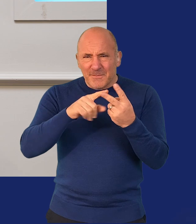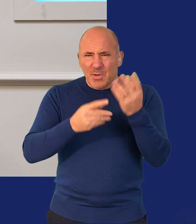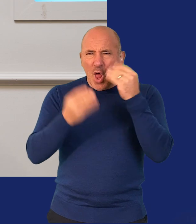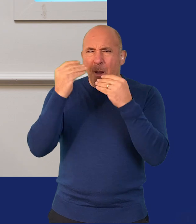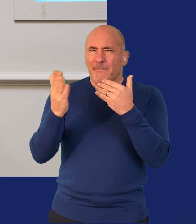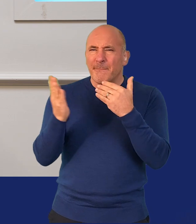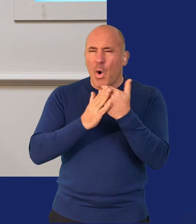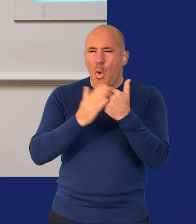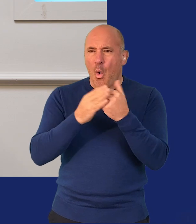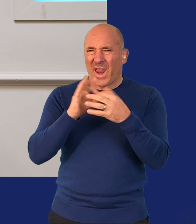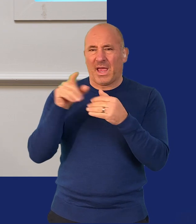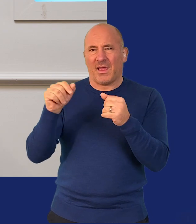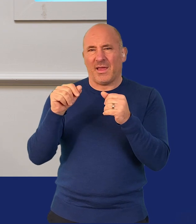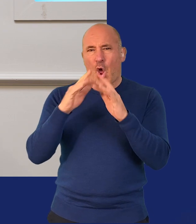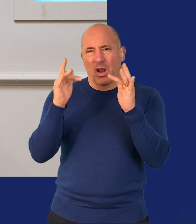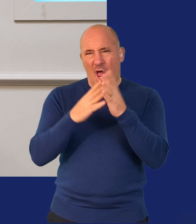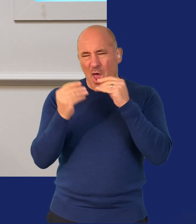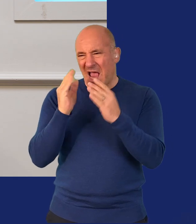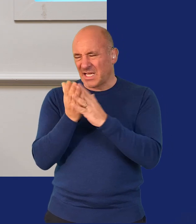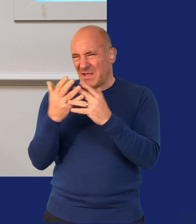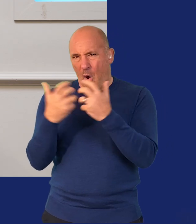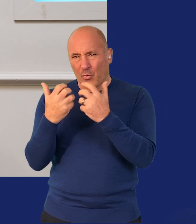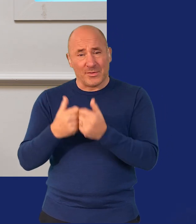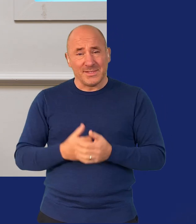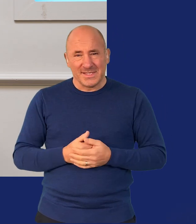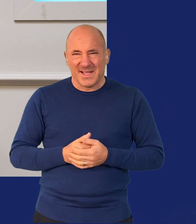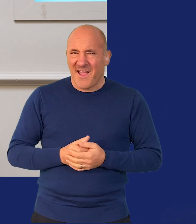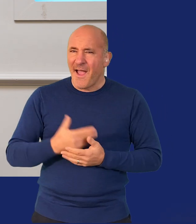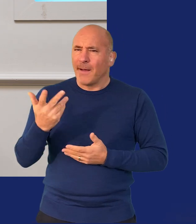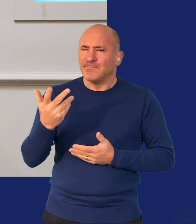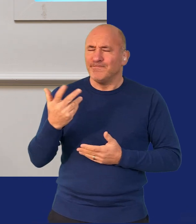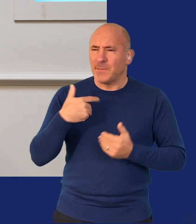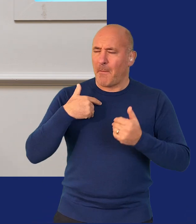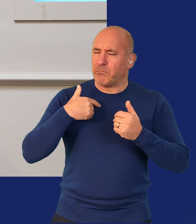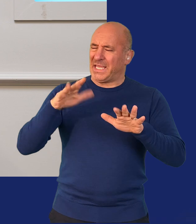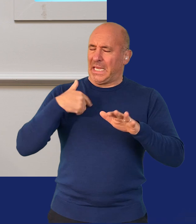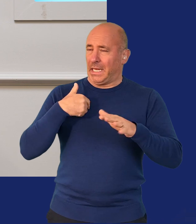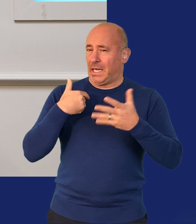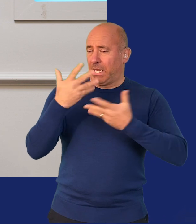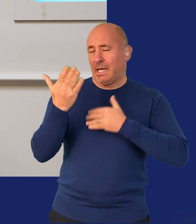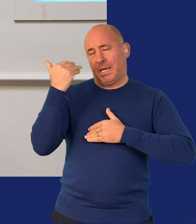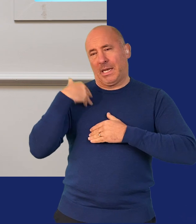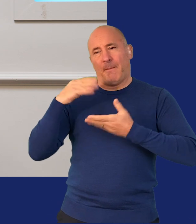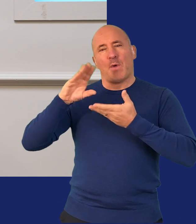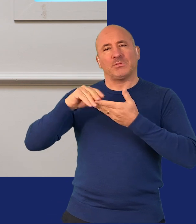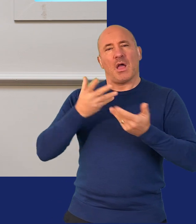Um, I think, um, it kind of touched on this when we were talking earlier, um, following people.